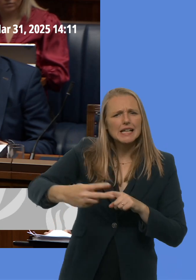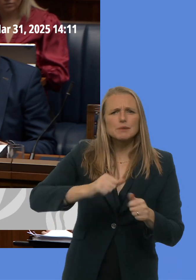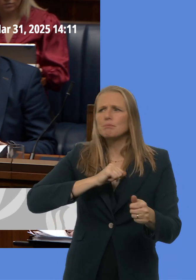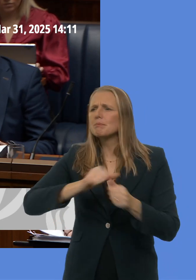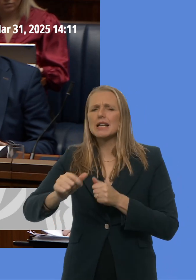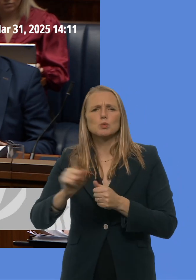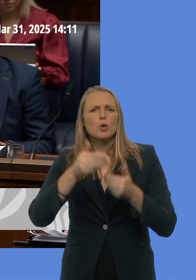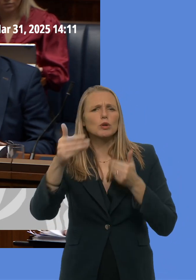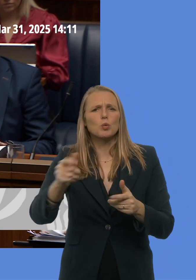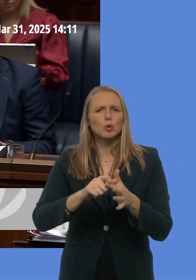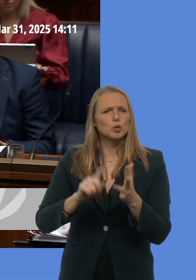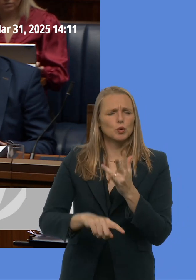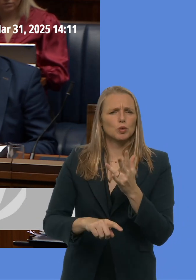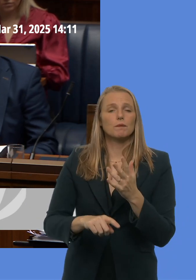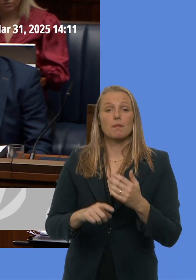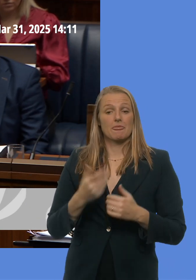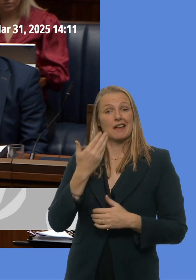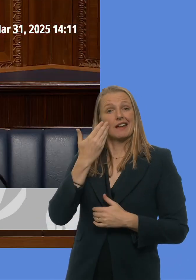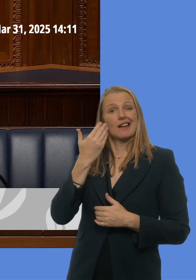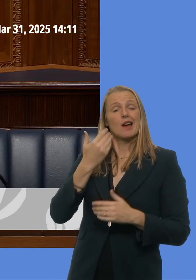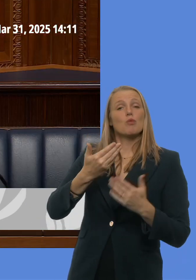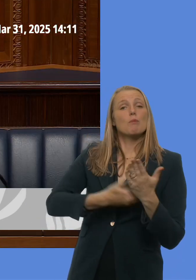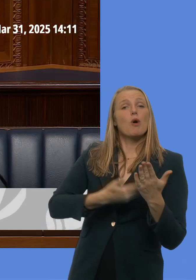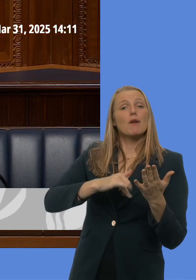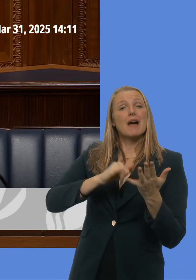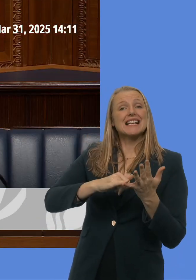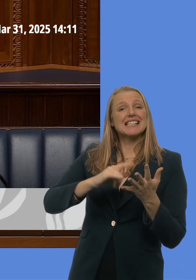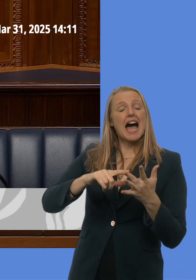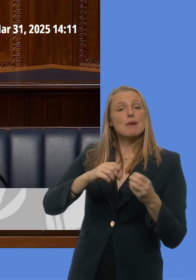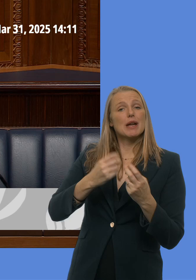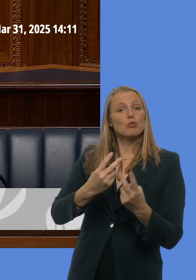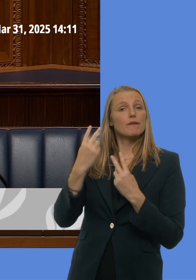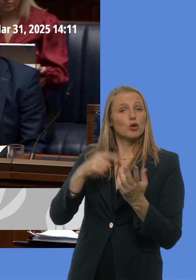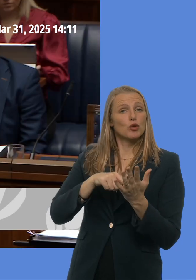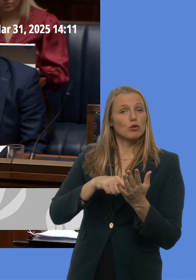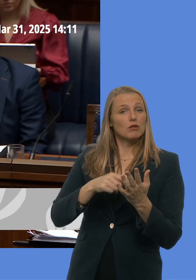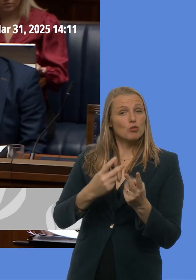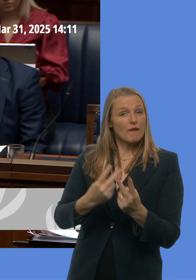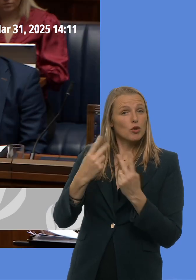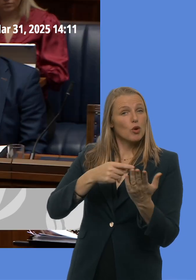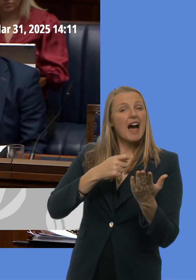We are currently considering the report from the recent SIB review. The recommendations from the review will also inform this work.